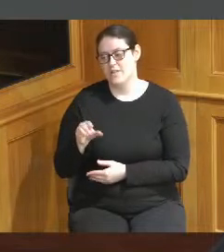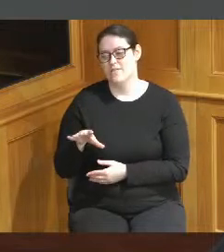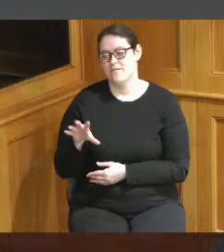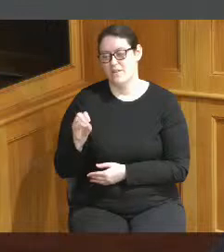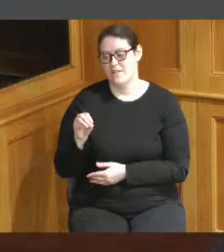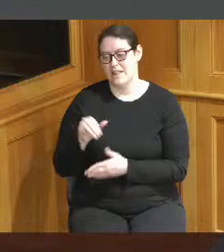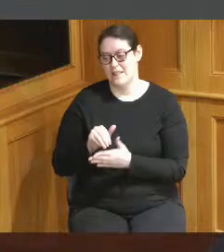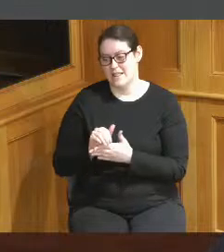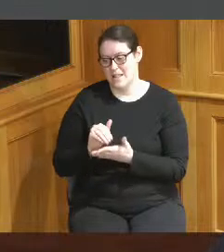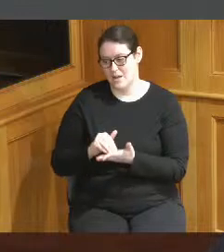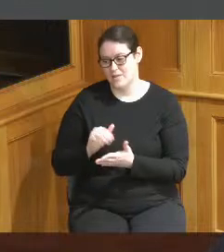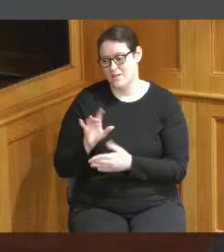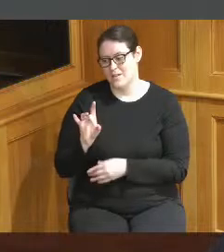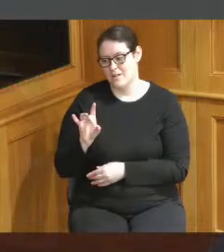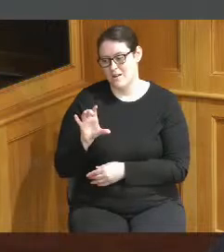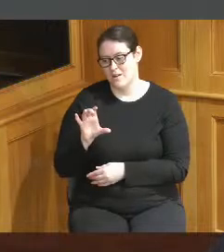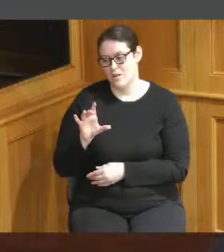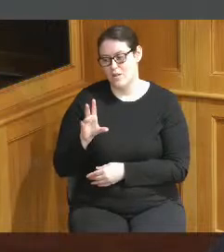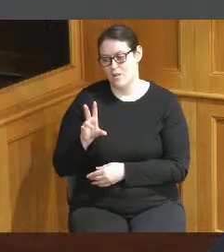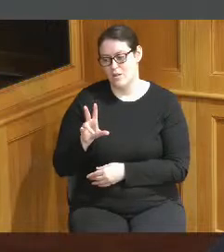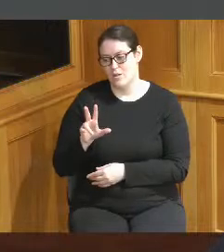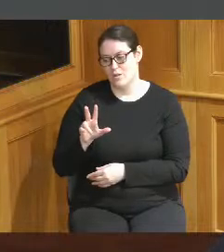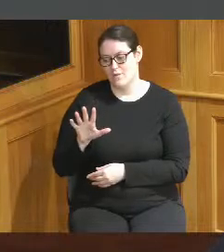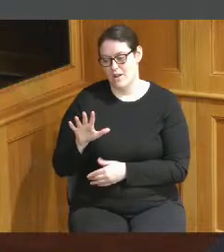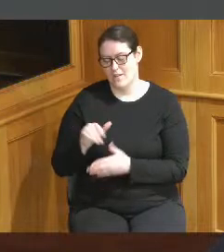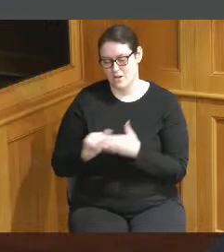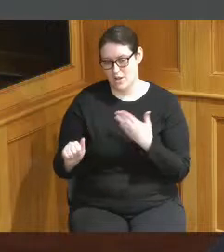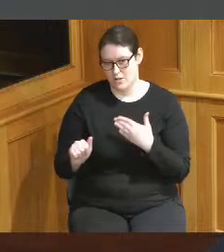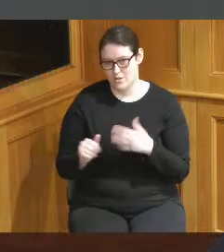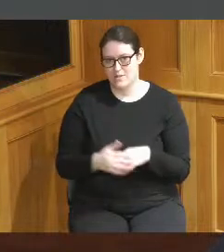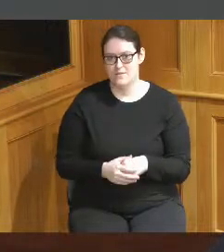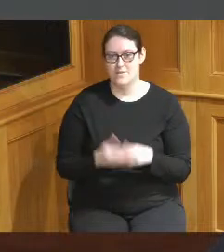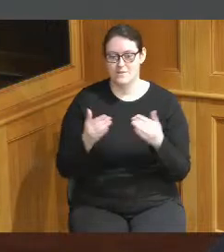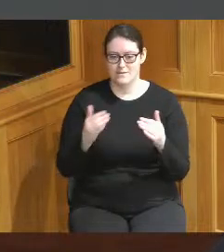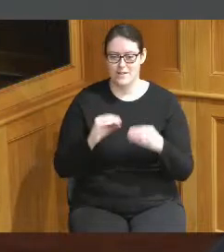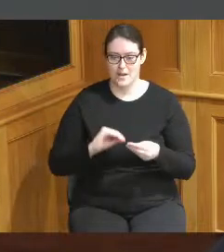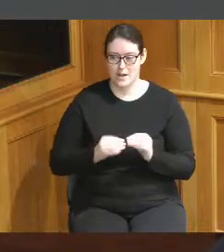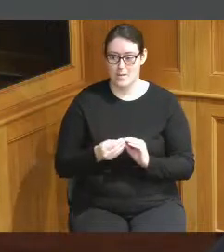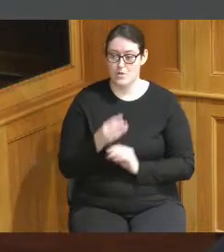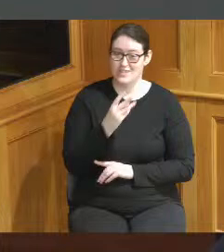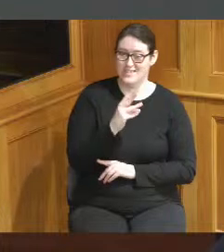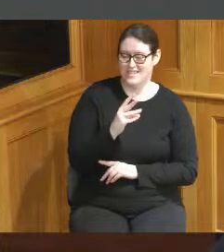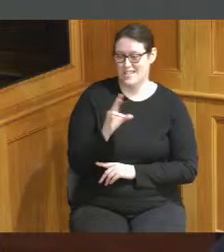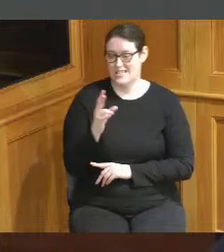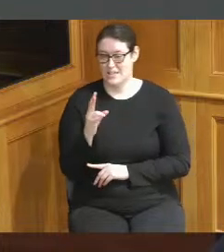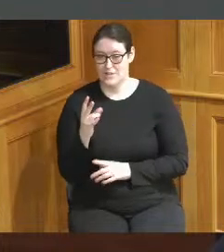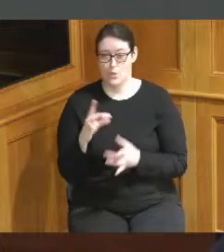addition I'm asking the Administrator Aluotto we have several young people in our custody as Job